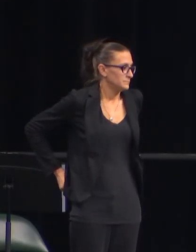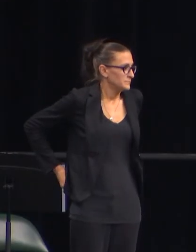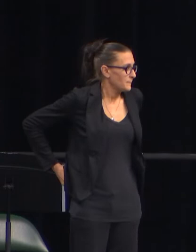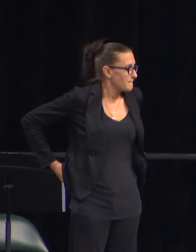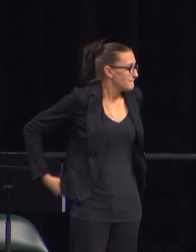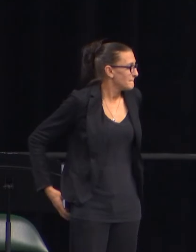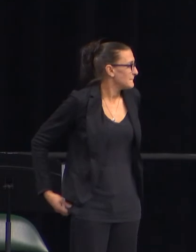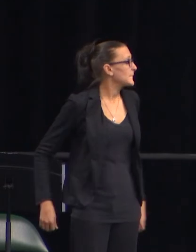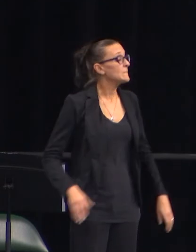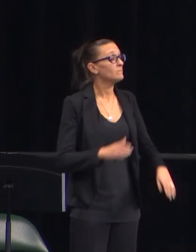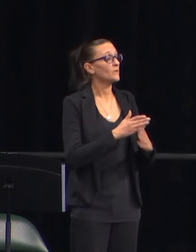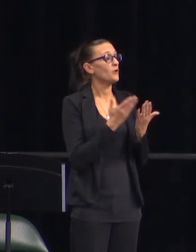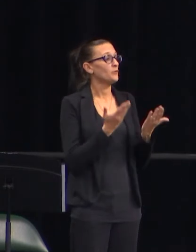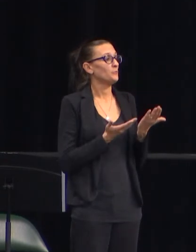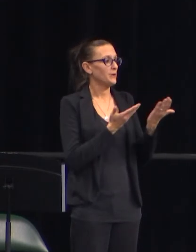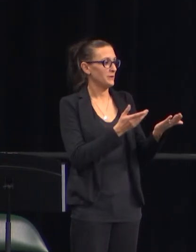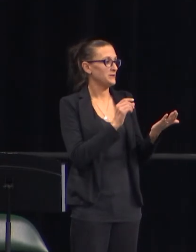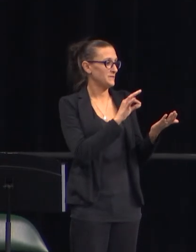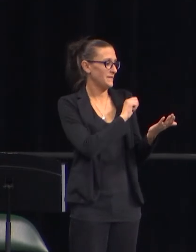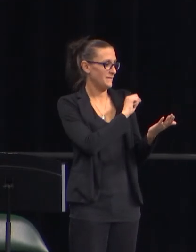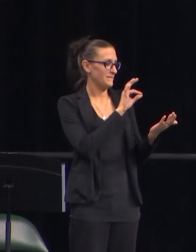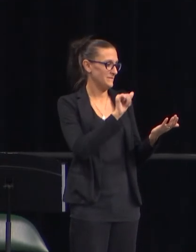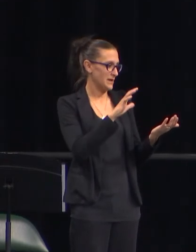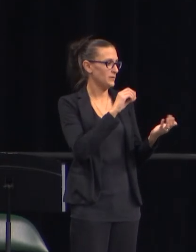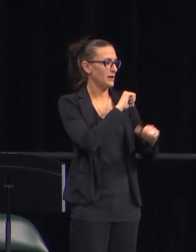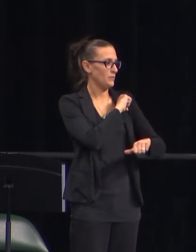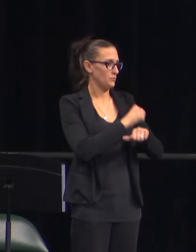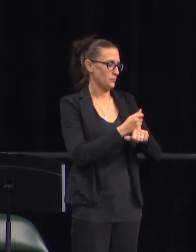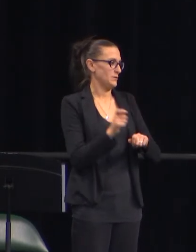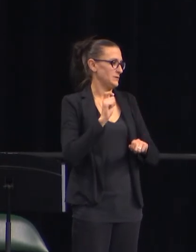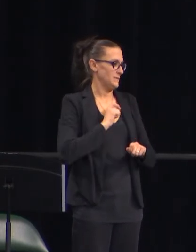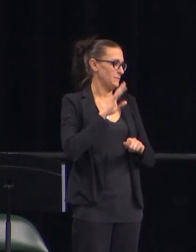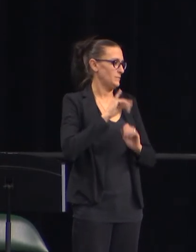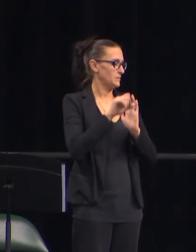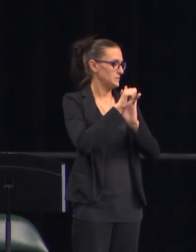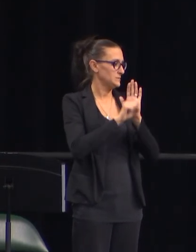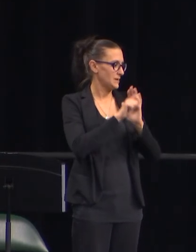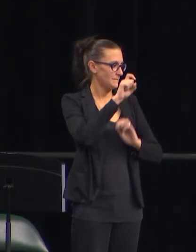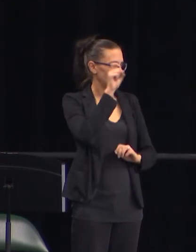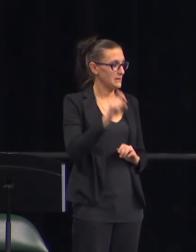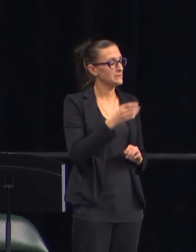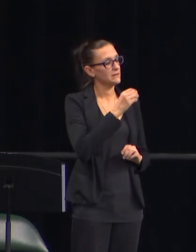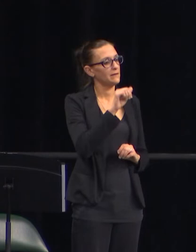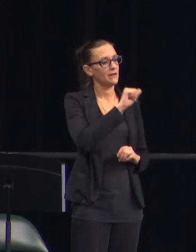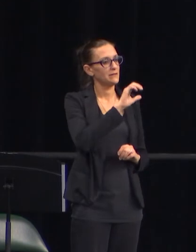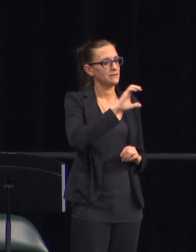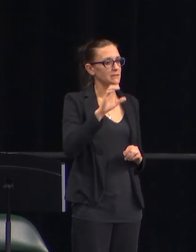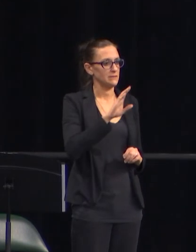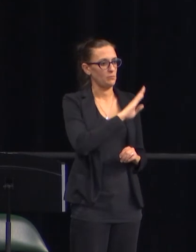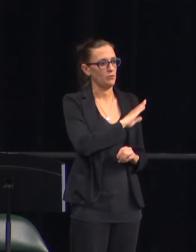On the recommendation of the faculty and the authority vested in me by the State of Texas and the ACC Board of Trustees,